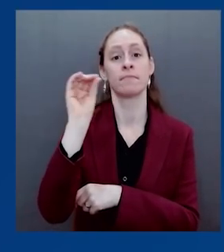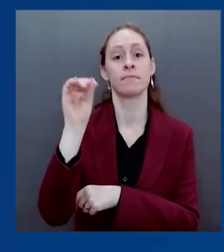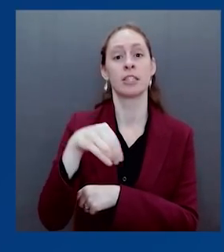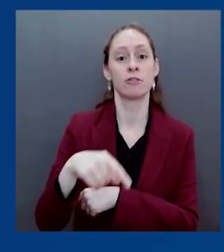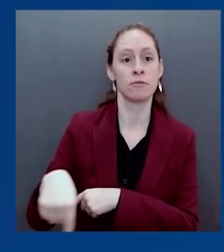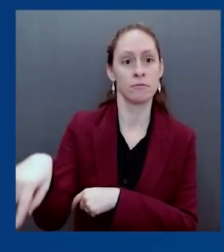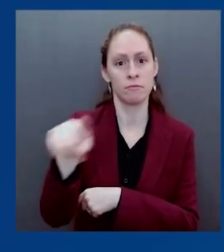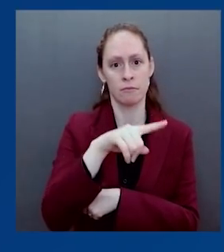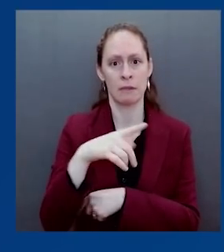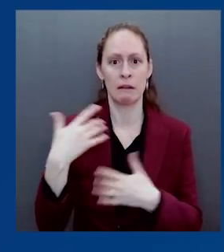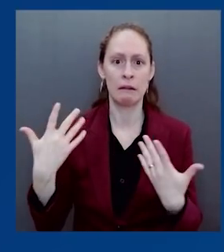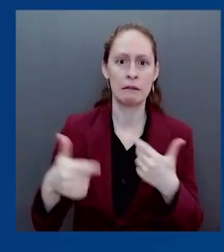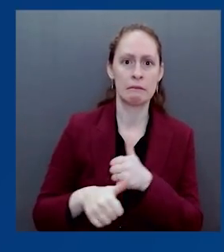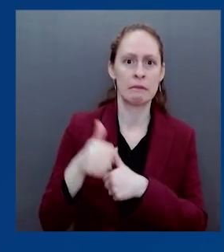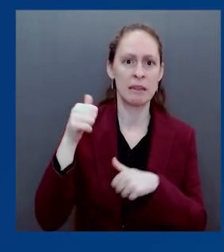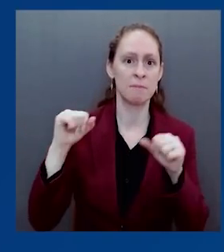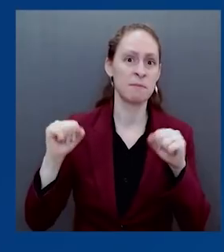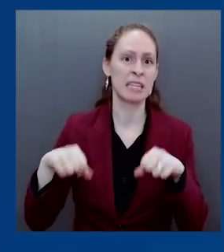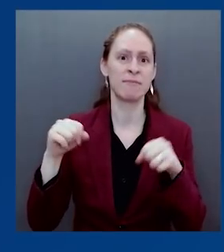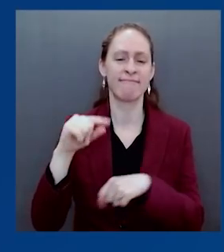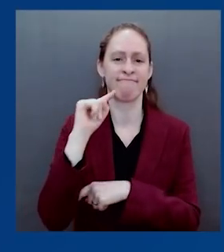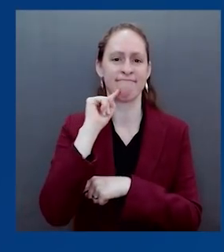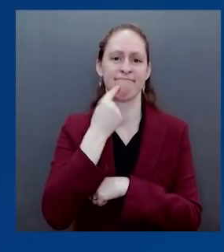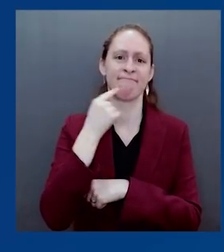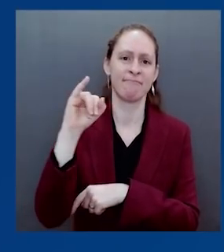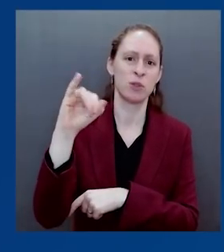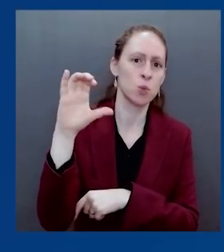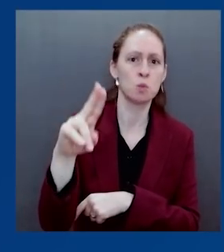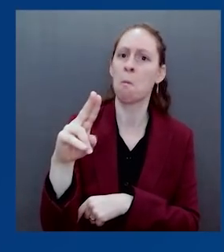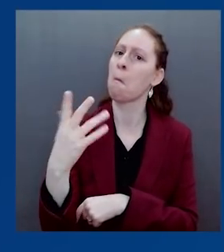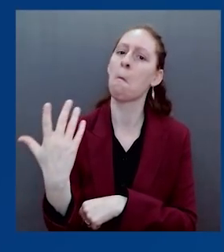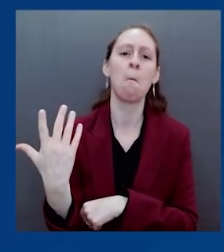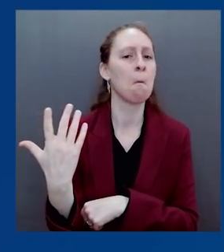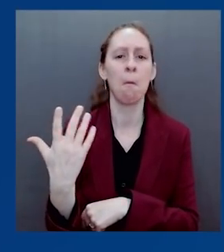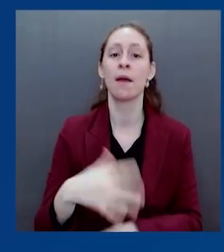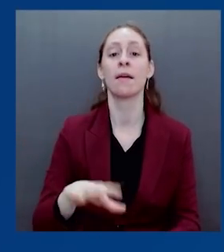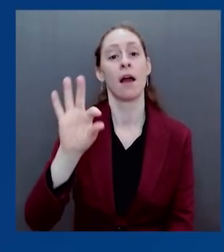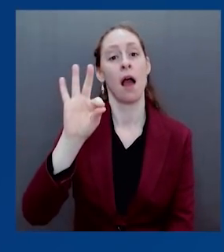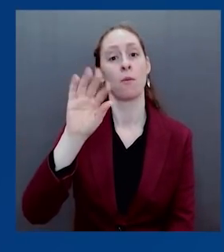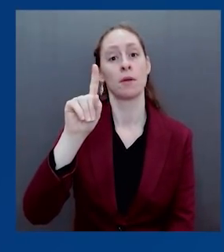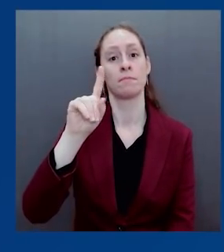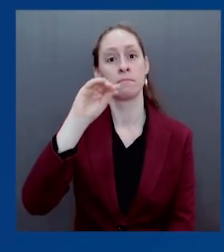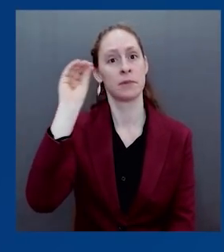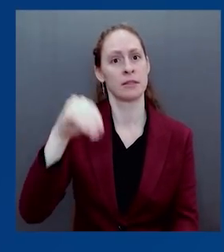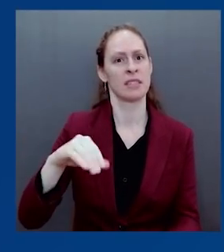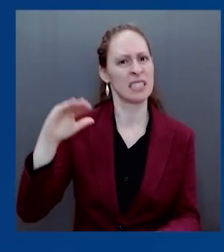and a 91 percent reduction in adjusted risk of mortality displayed on the third panel.